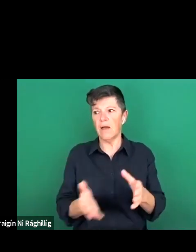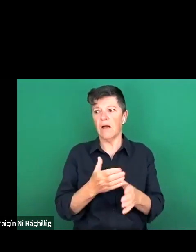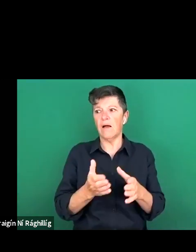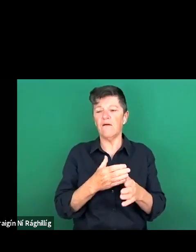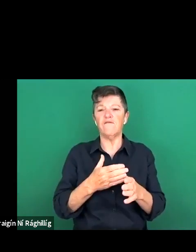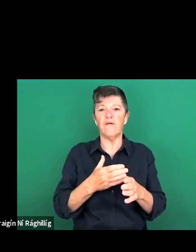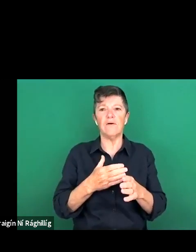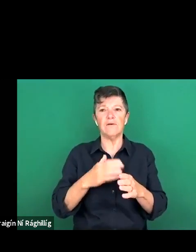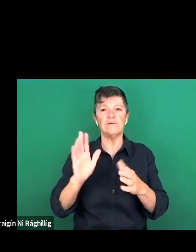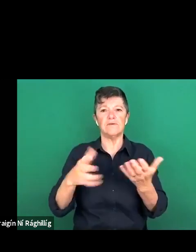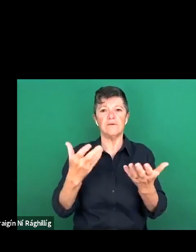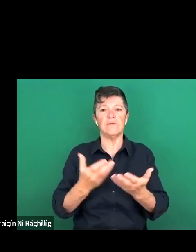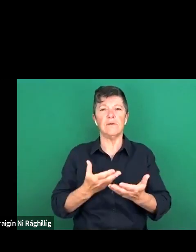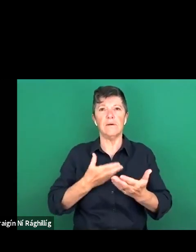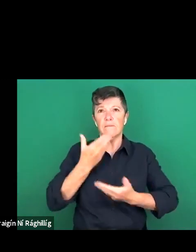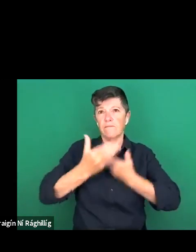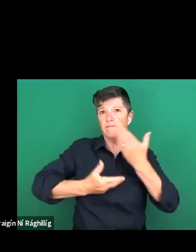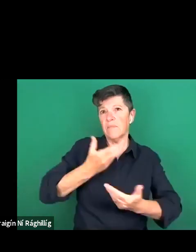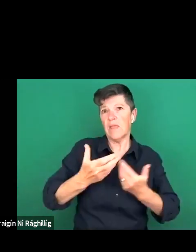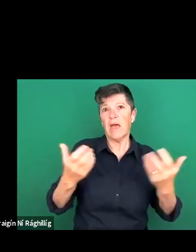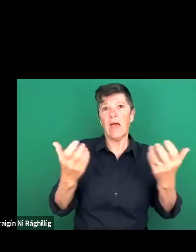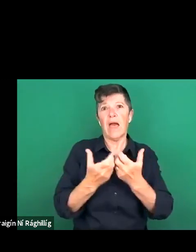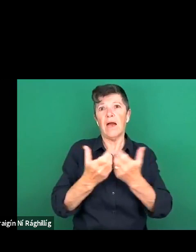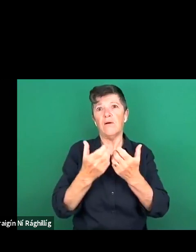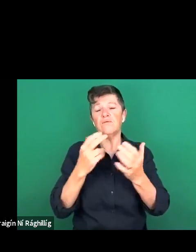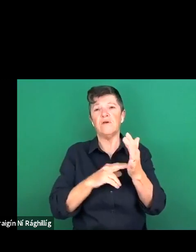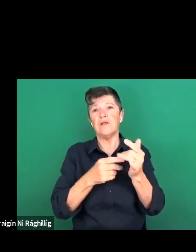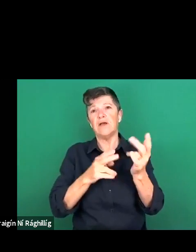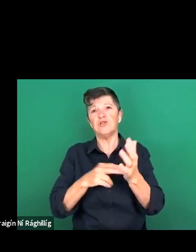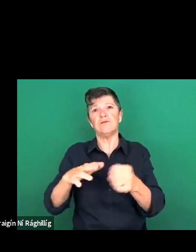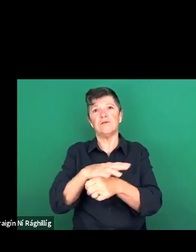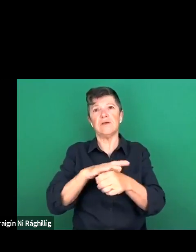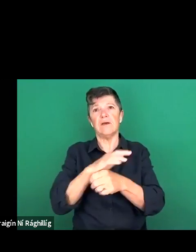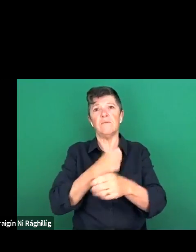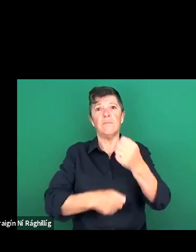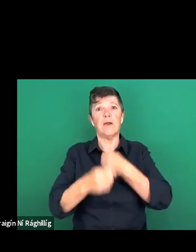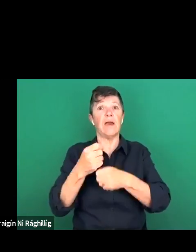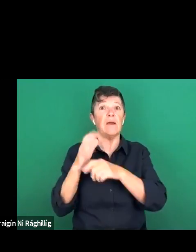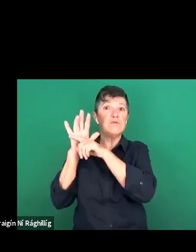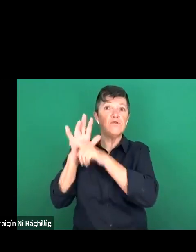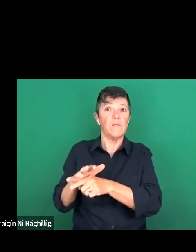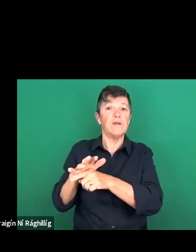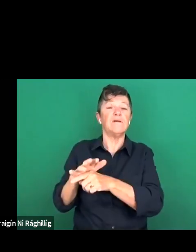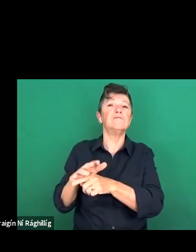historical processes that are actually produced and re produced